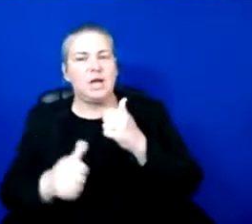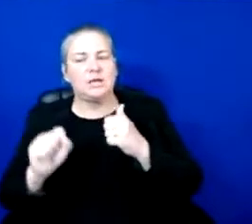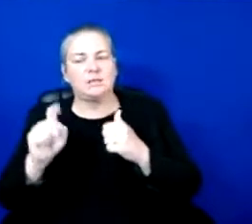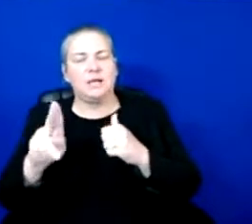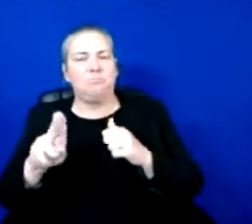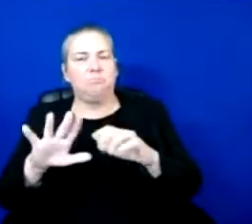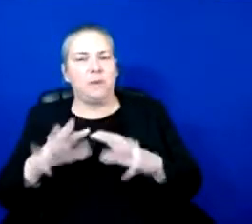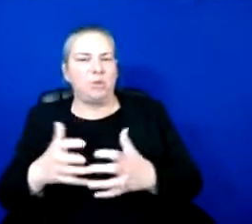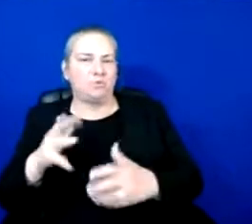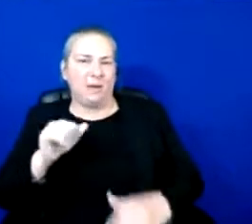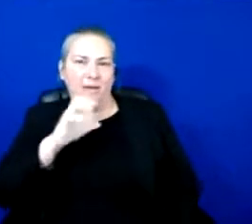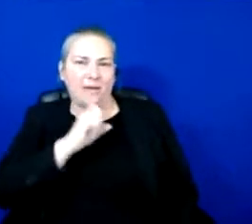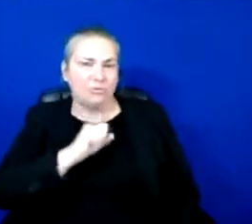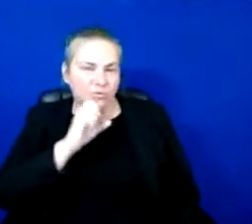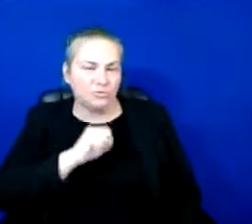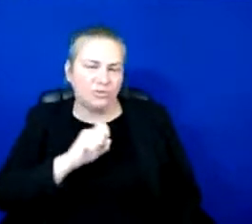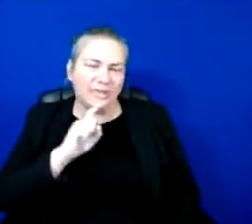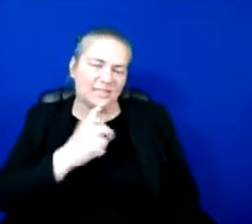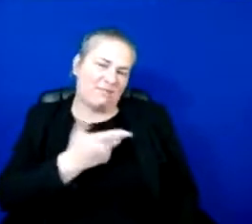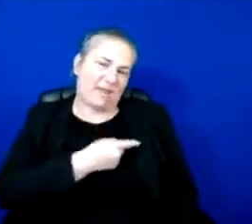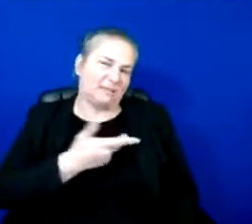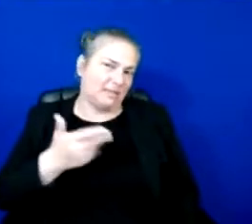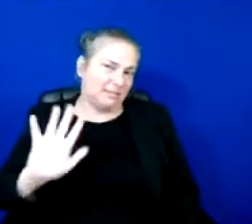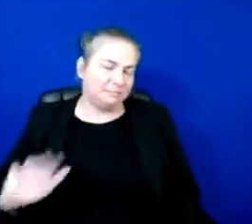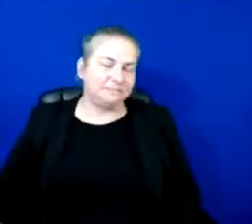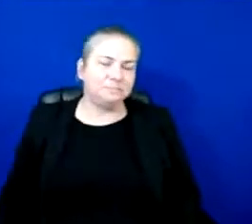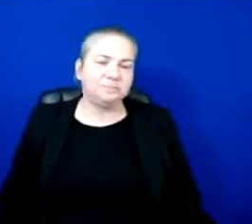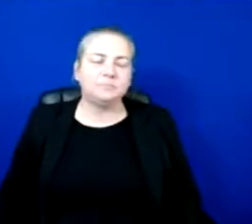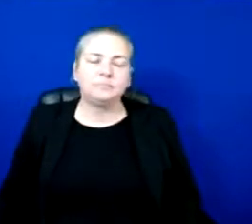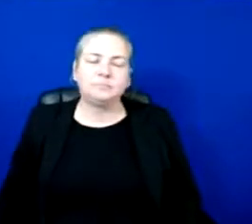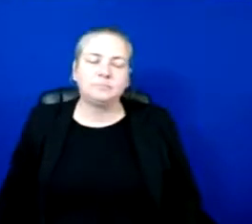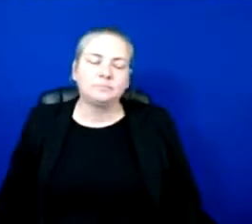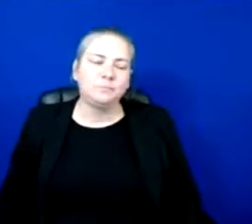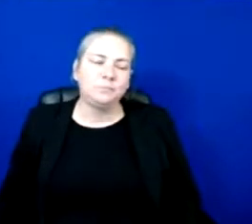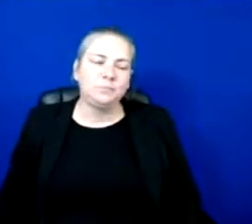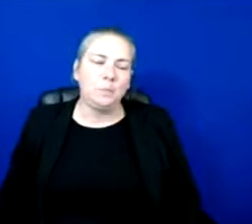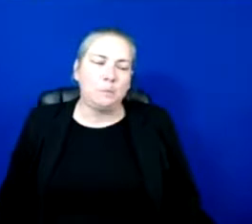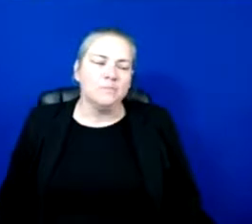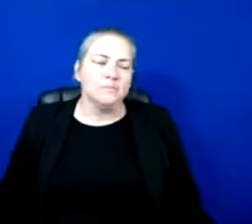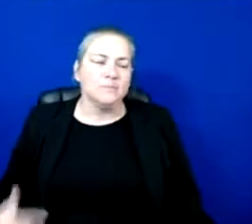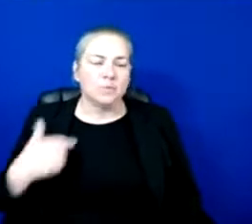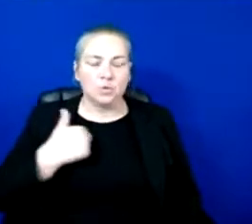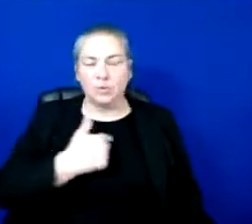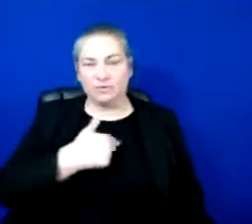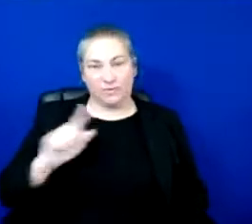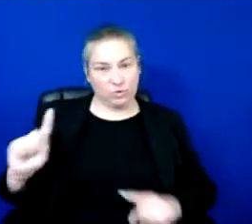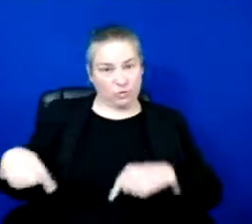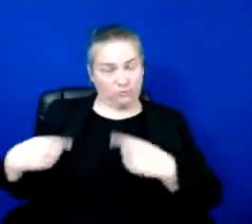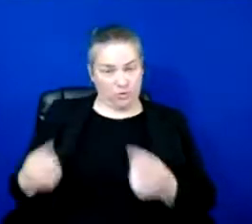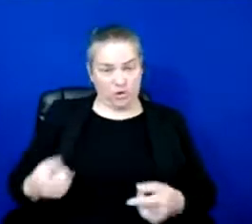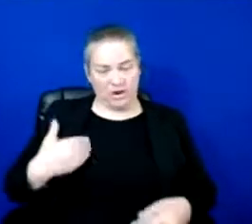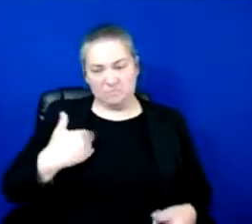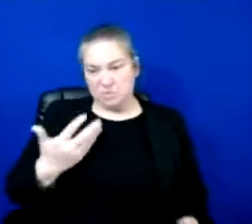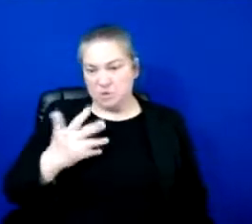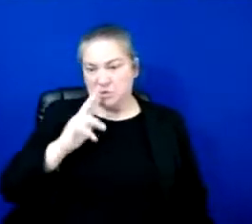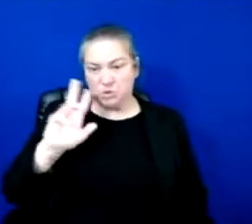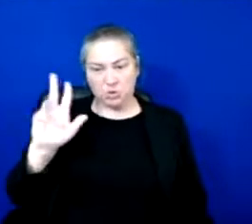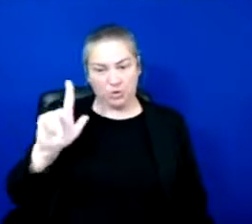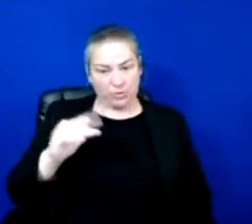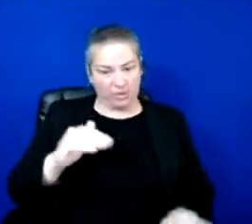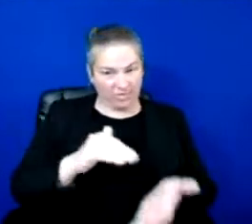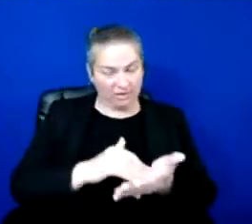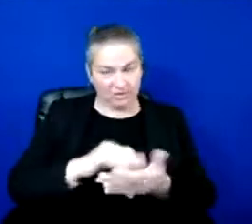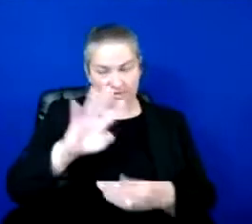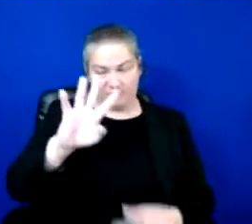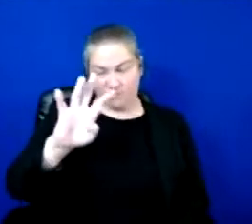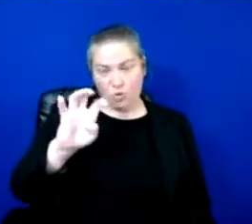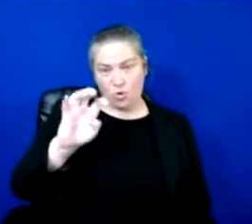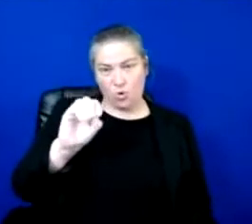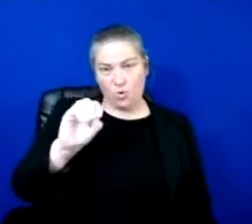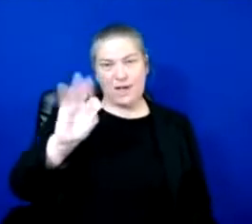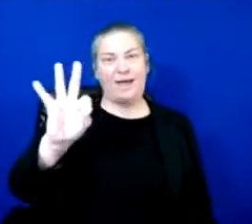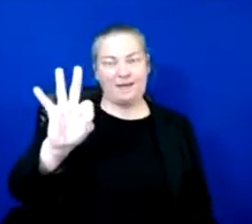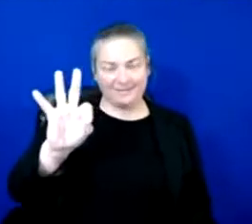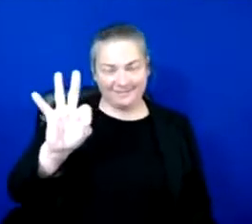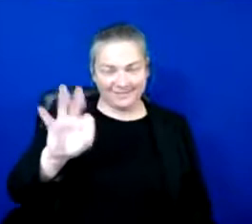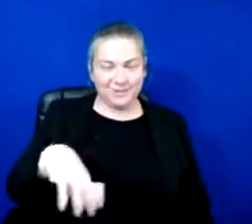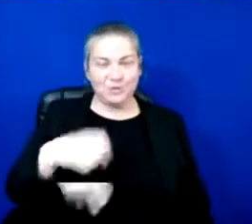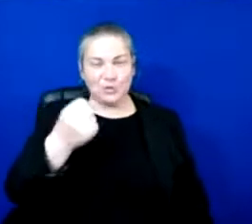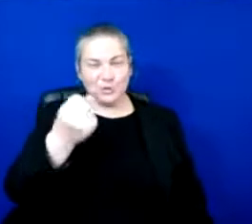vaccinated. Thus far, we have had looks like 23,409 12 to 15 year olds, uh,